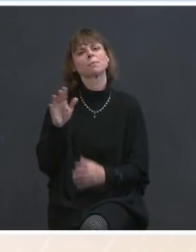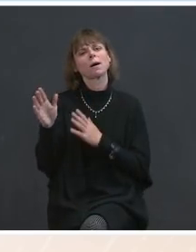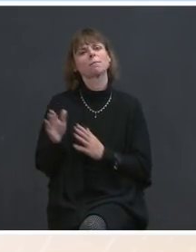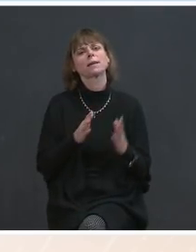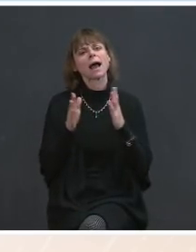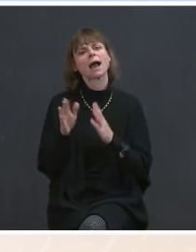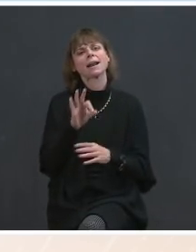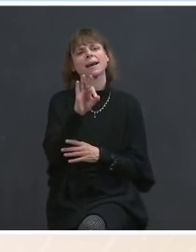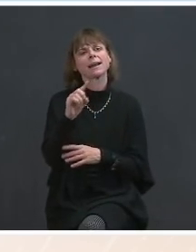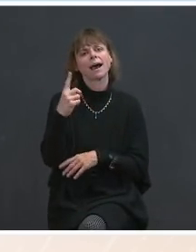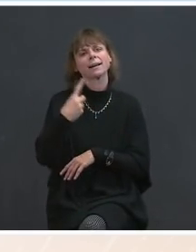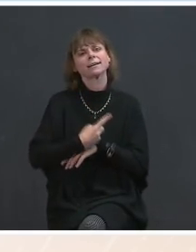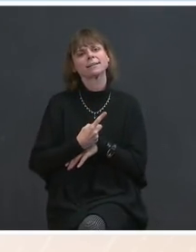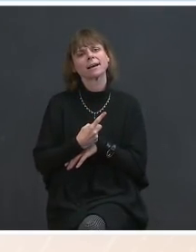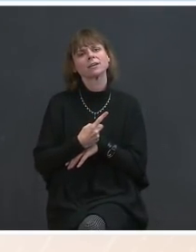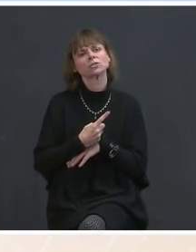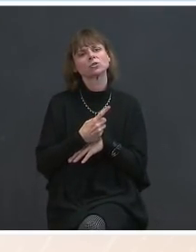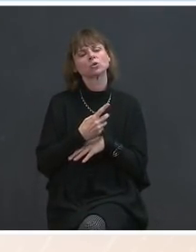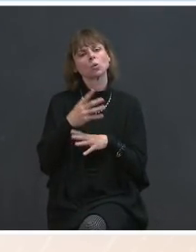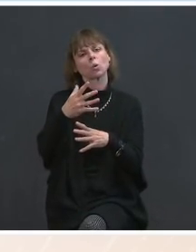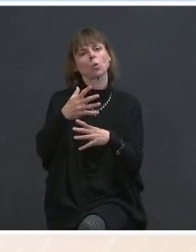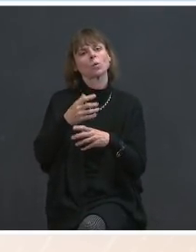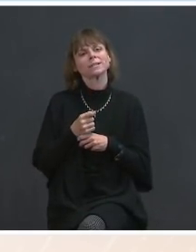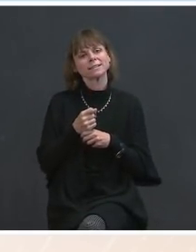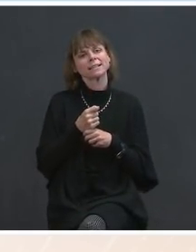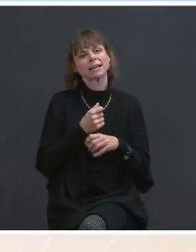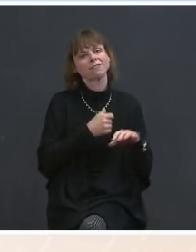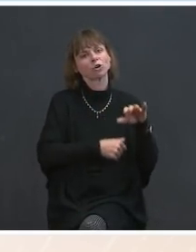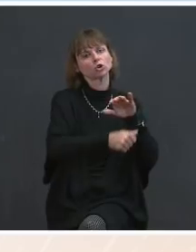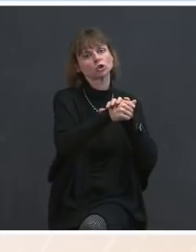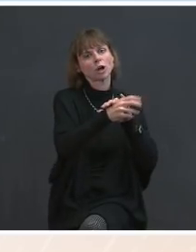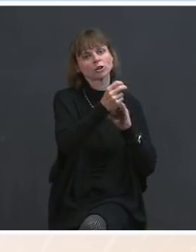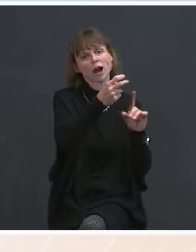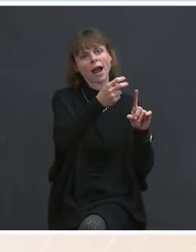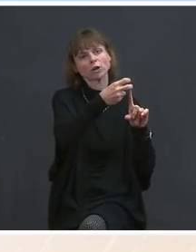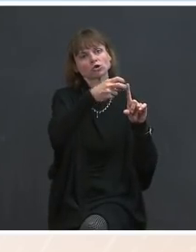shelter, and transfer unaccompanied children. Does that mean that the federal government now